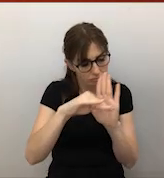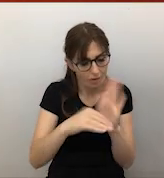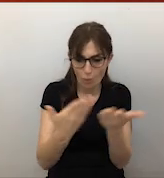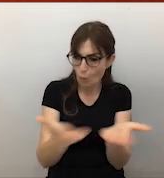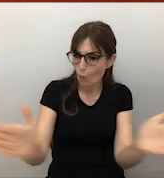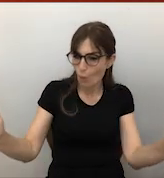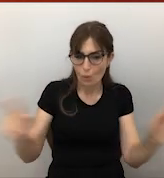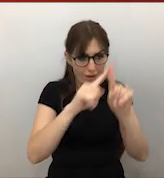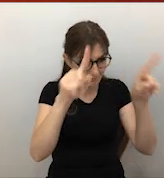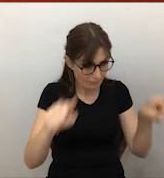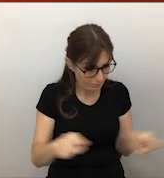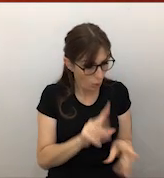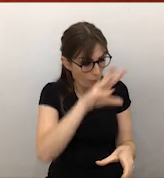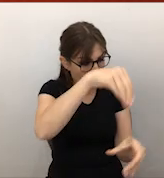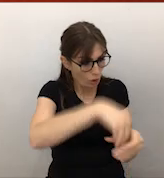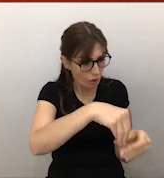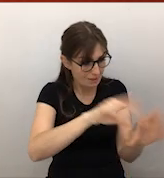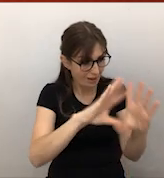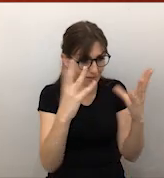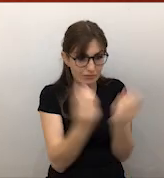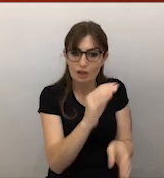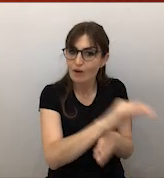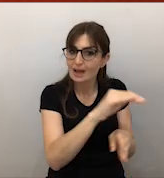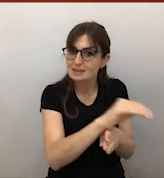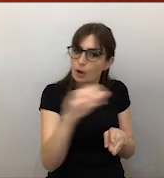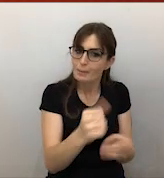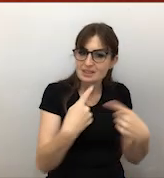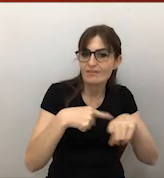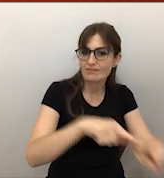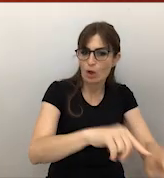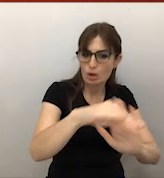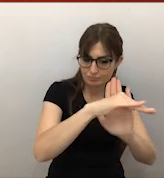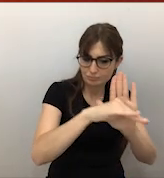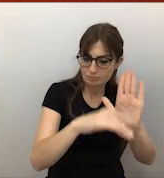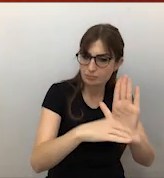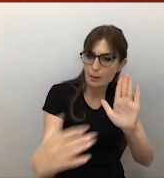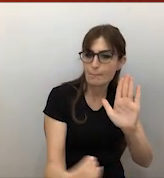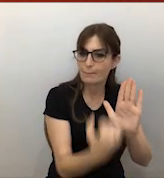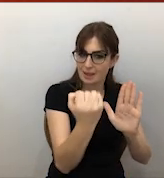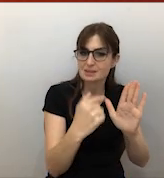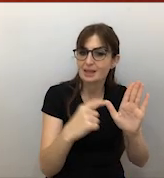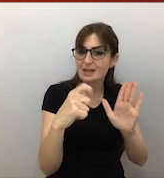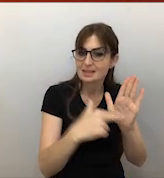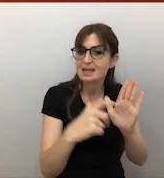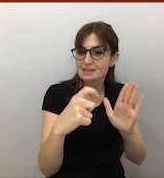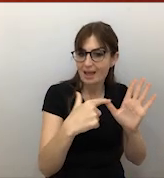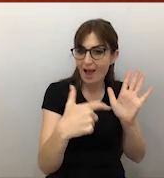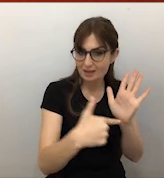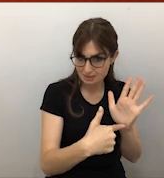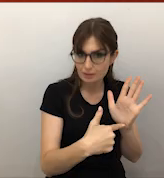and the form and content of external financial statements must strictly follow the legal requirements in the ACNC Act,